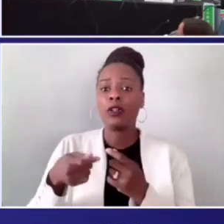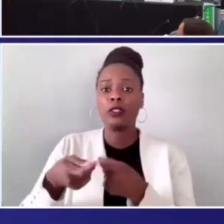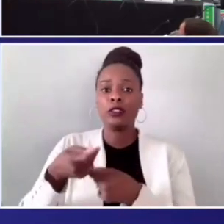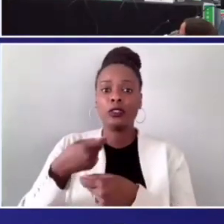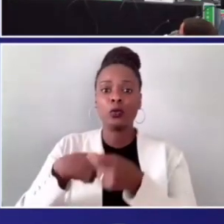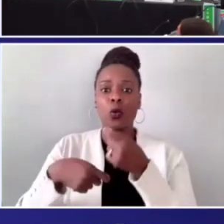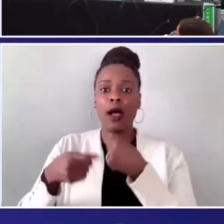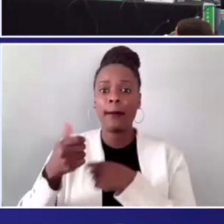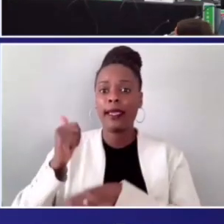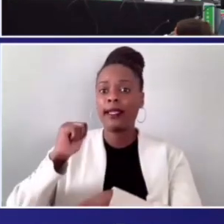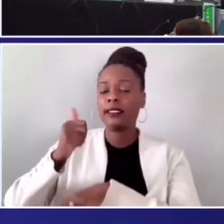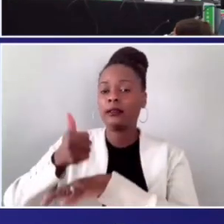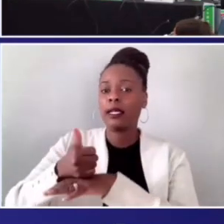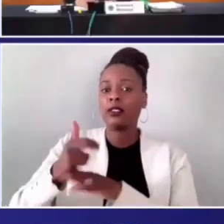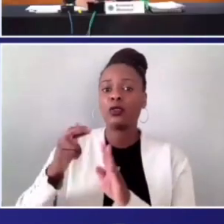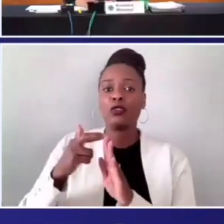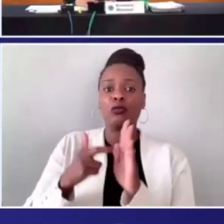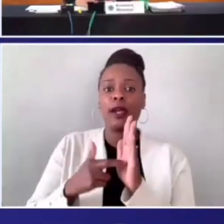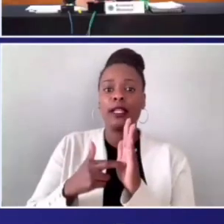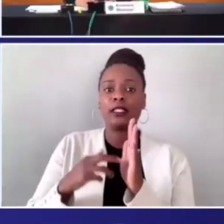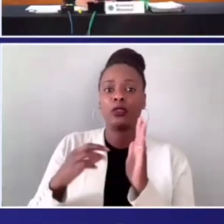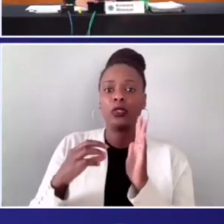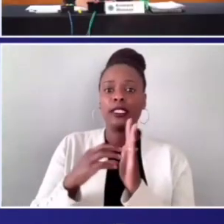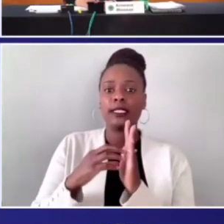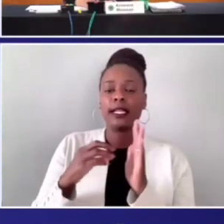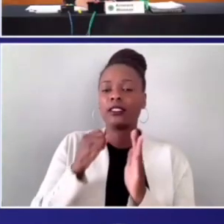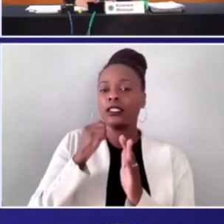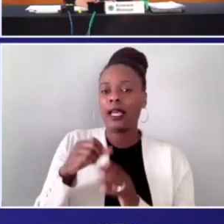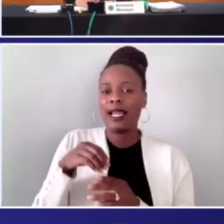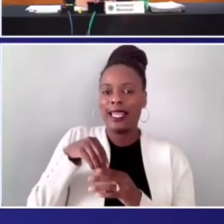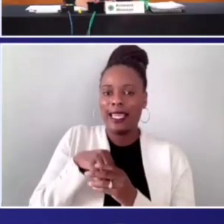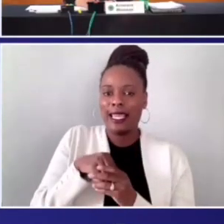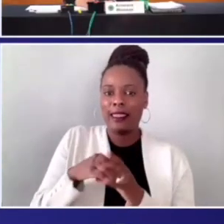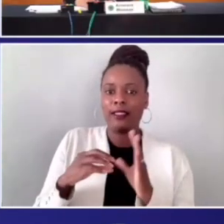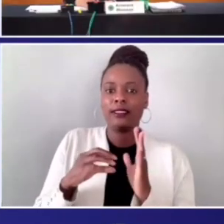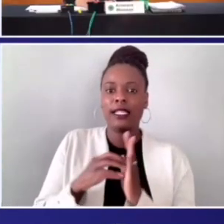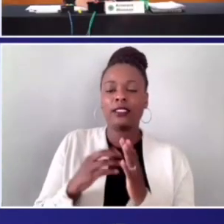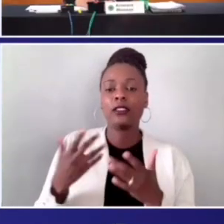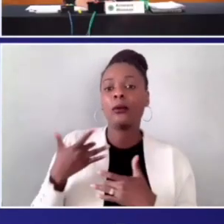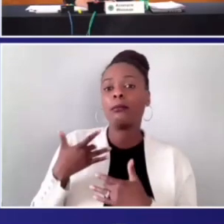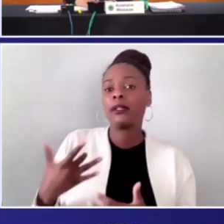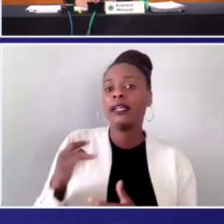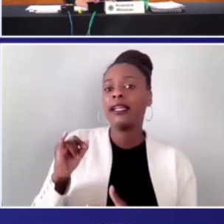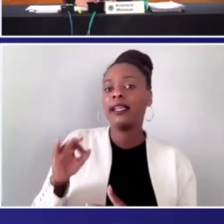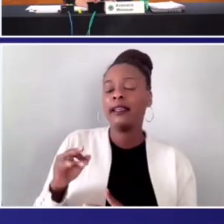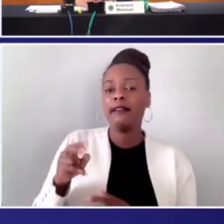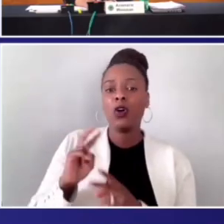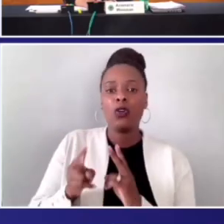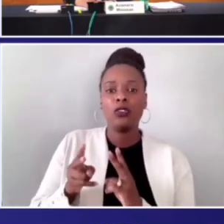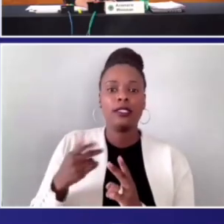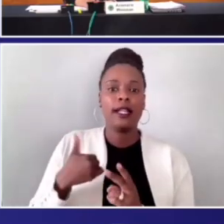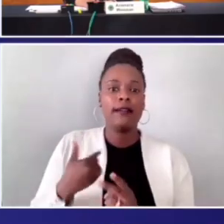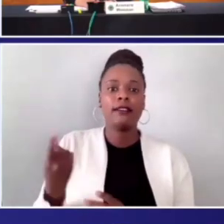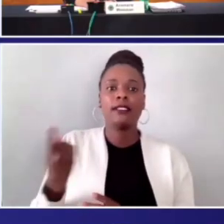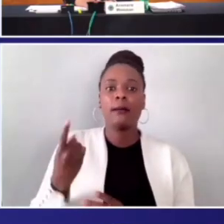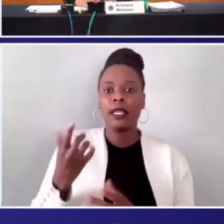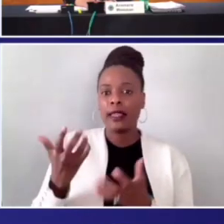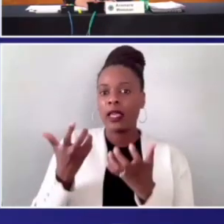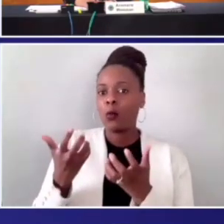regulatory section, not within a regulatory section. So generally, if an alternate has something that they want to communicate, they should do that